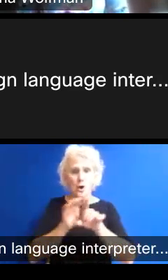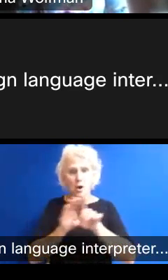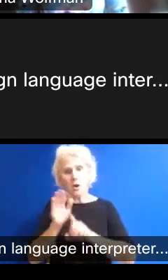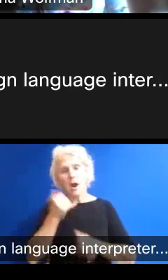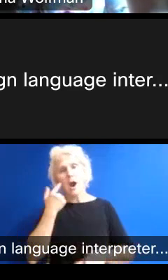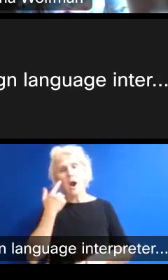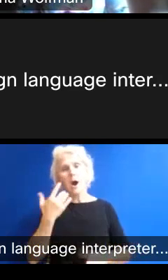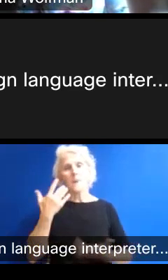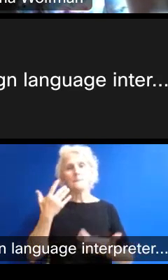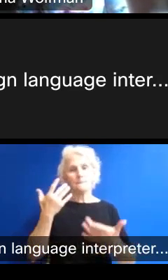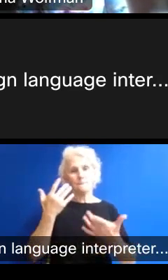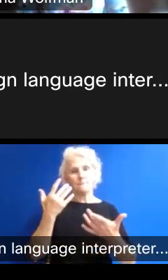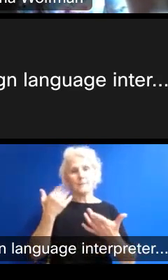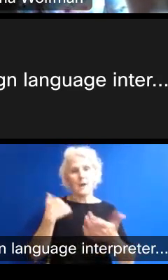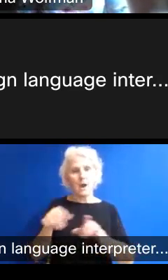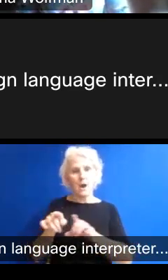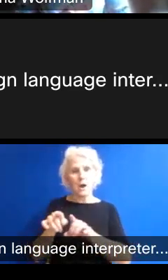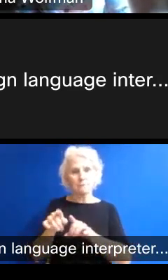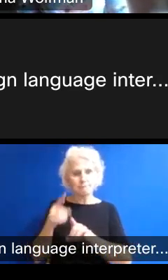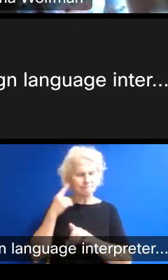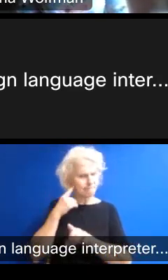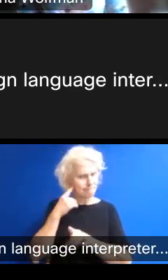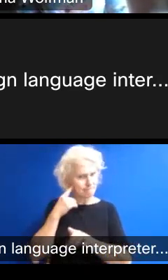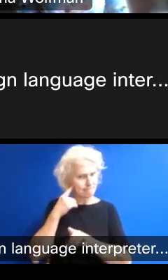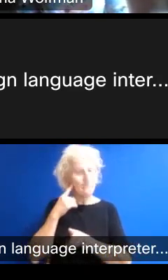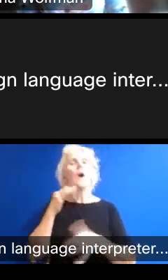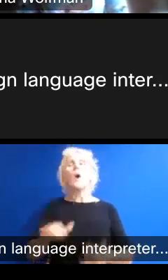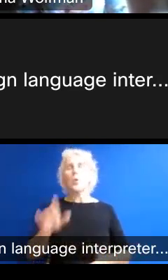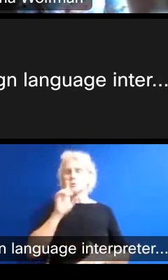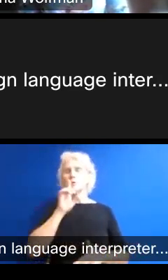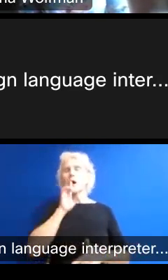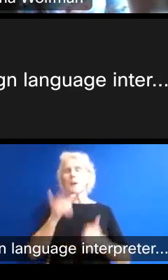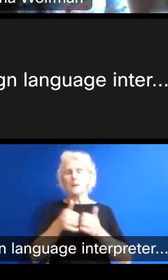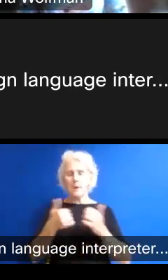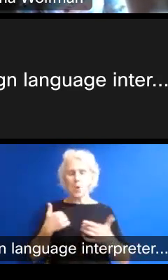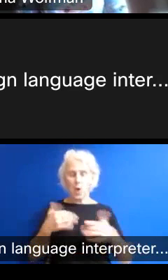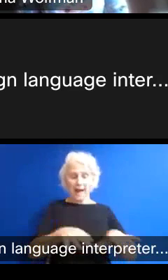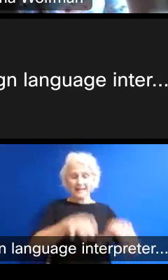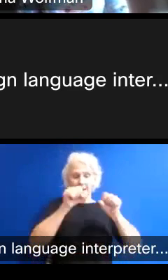as an additional benefit. When we are talking about adoption or transfers of permanent legal